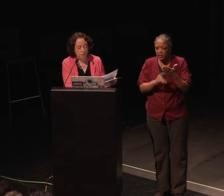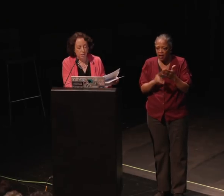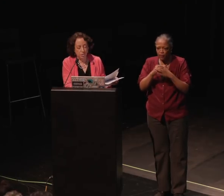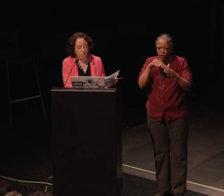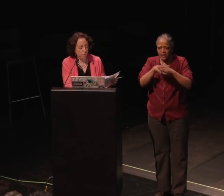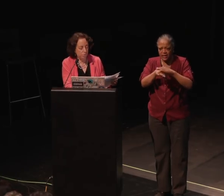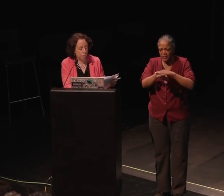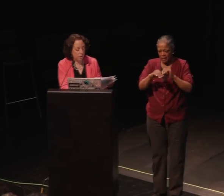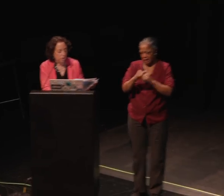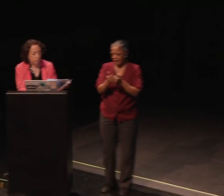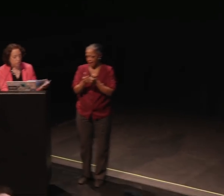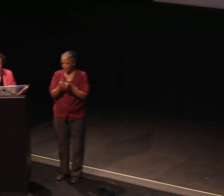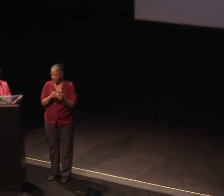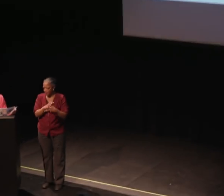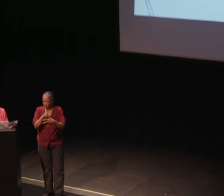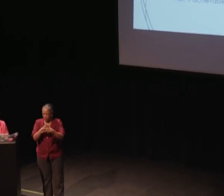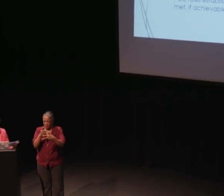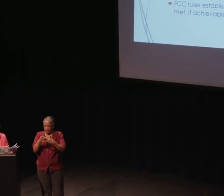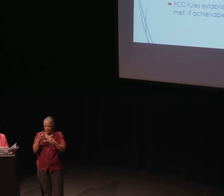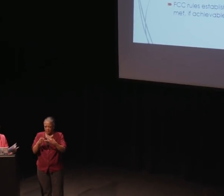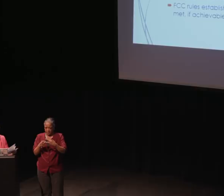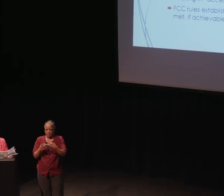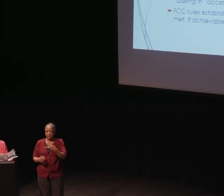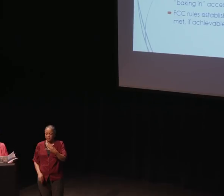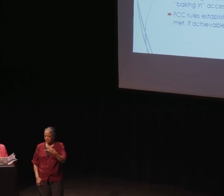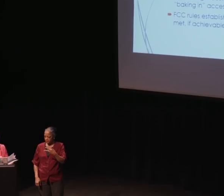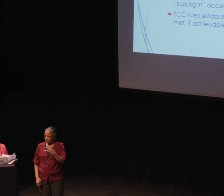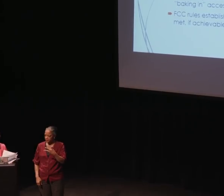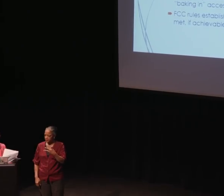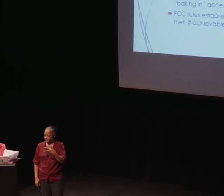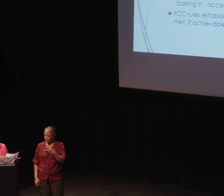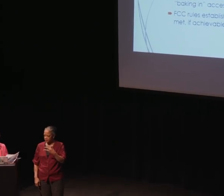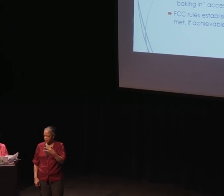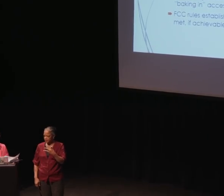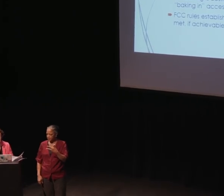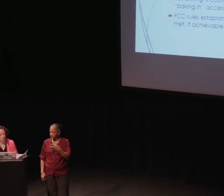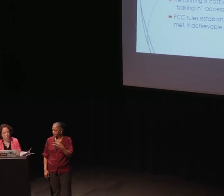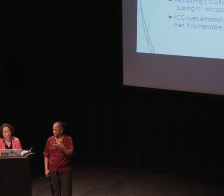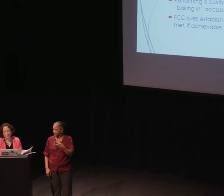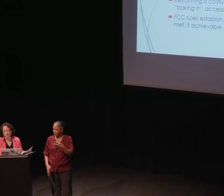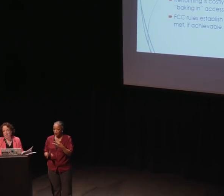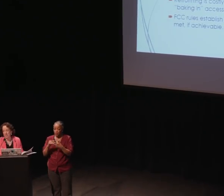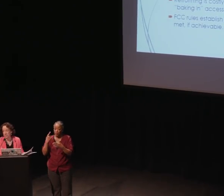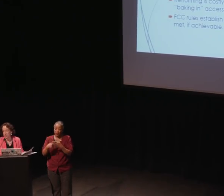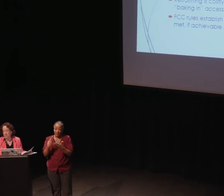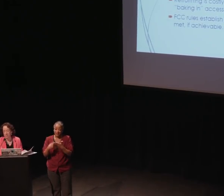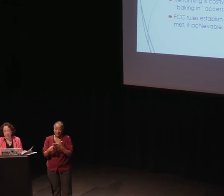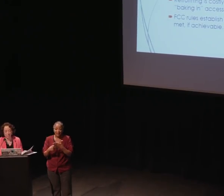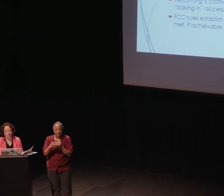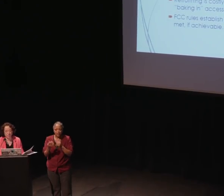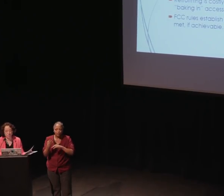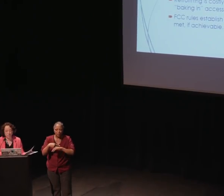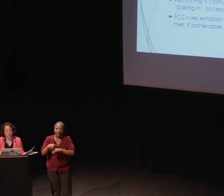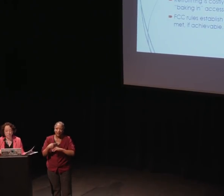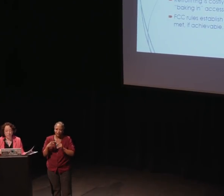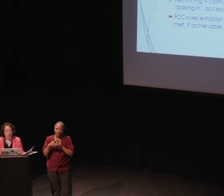I just have three short slides here. Obviously, you're going to be discussing this extensively during this conference,